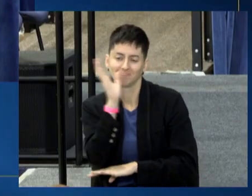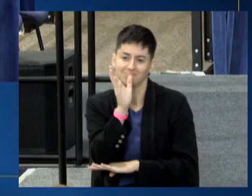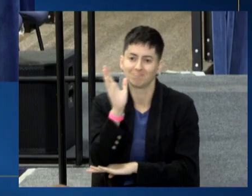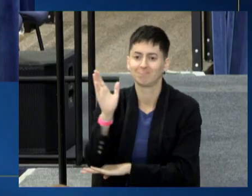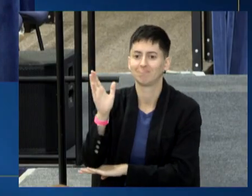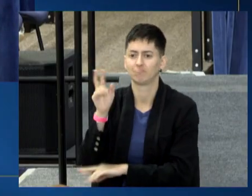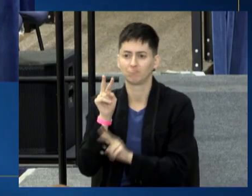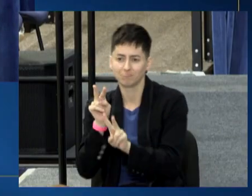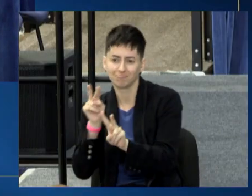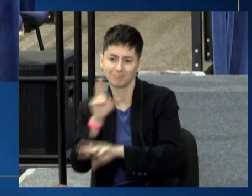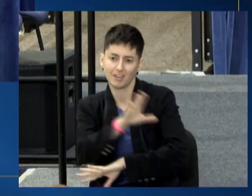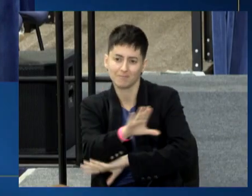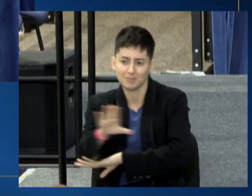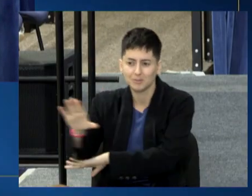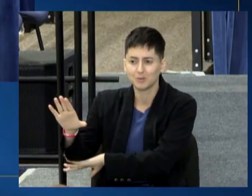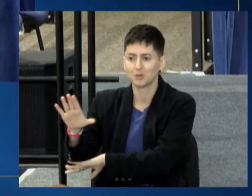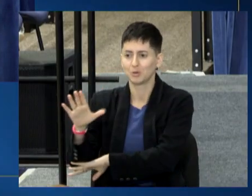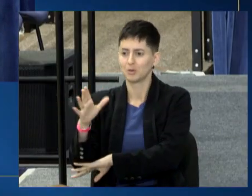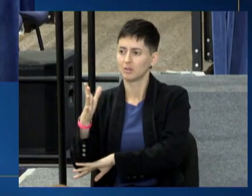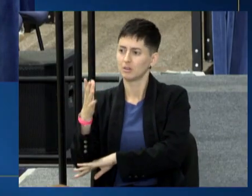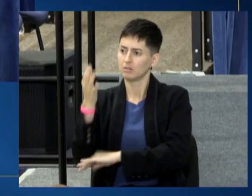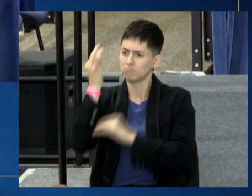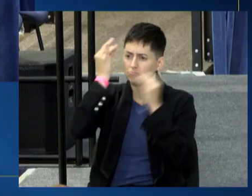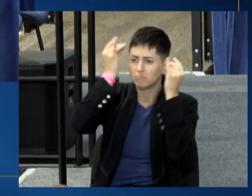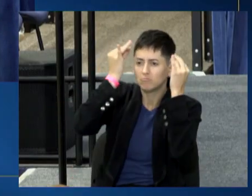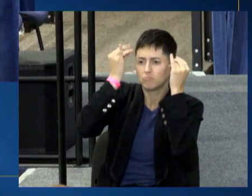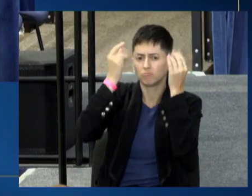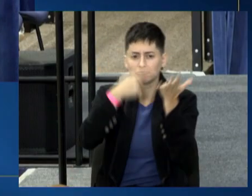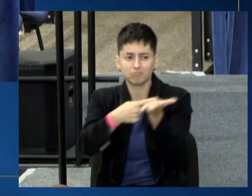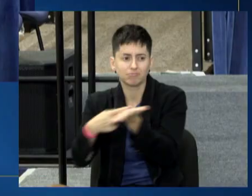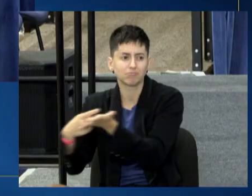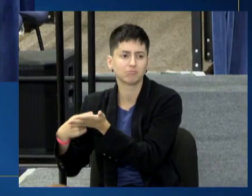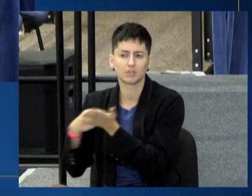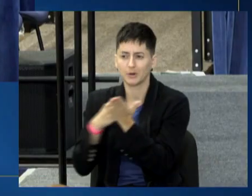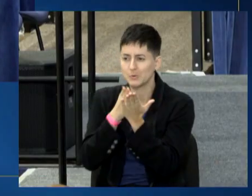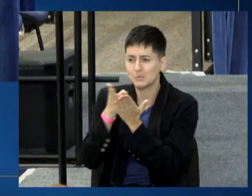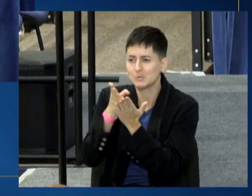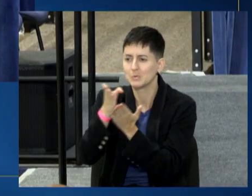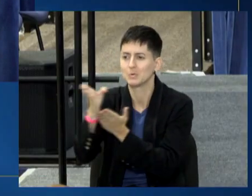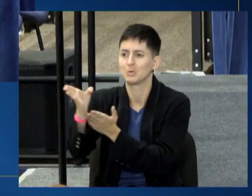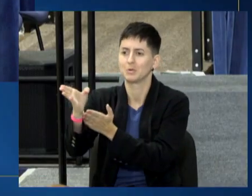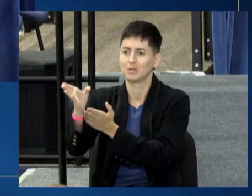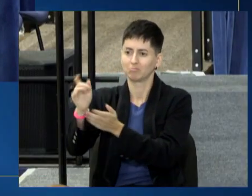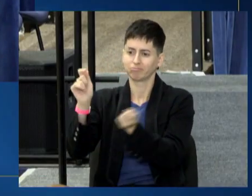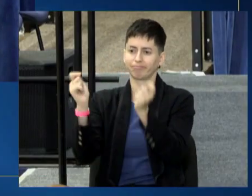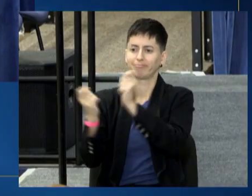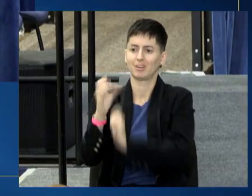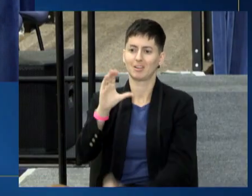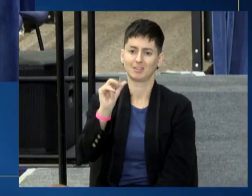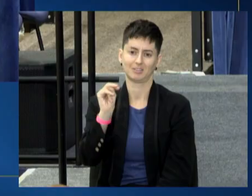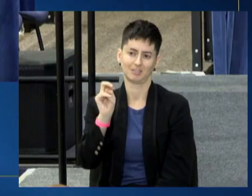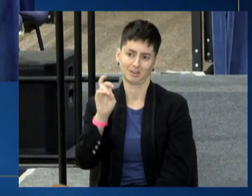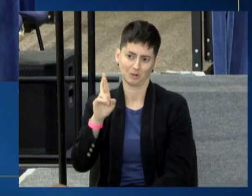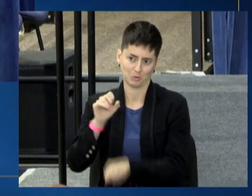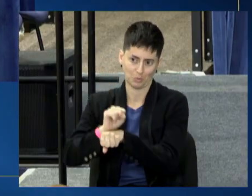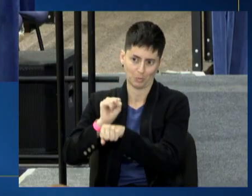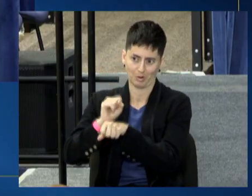as we chart our collective future towards ending cancer as we know it. And now, I'd like to kick off our welcoming remarks portion of the